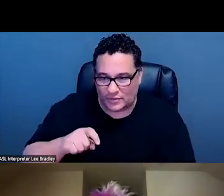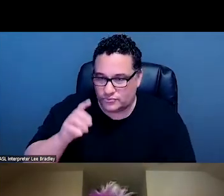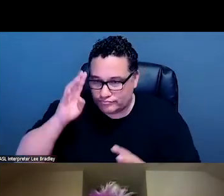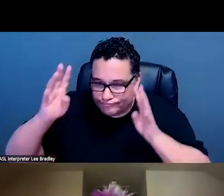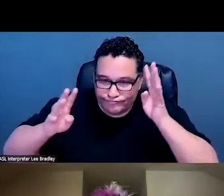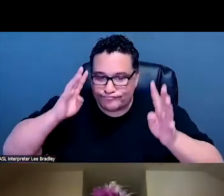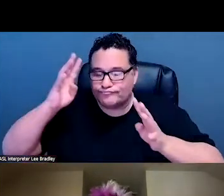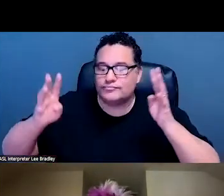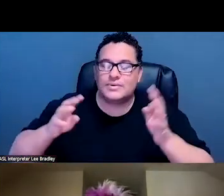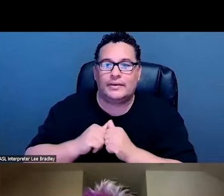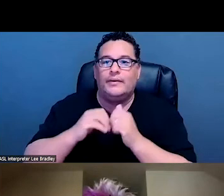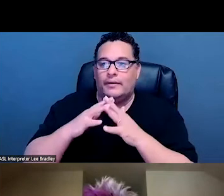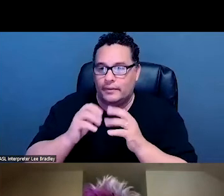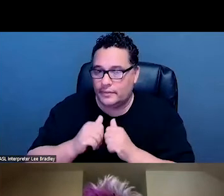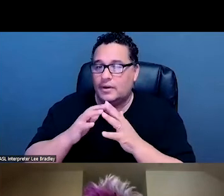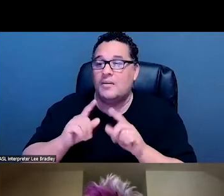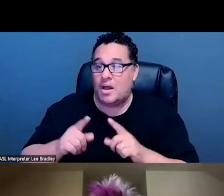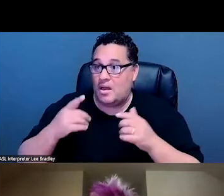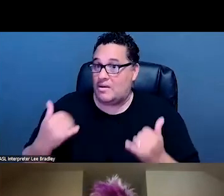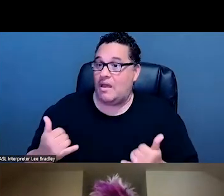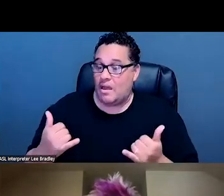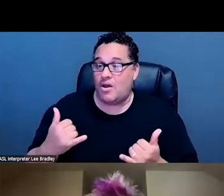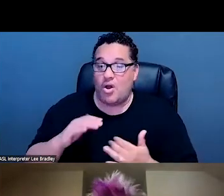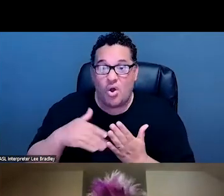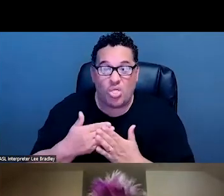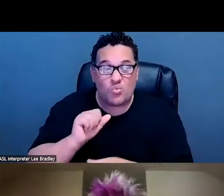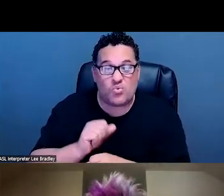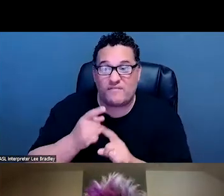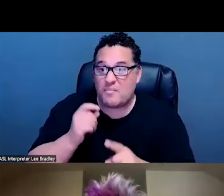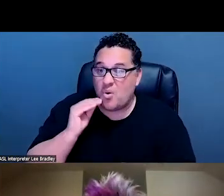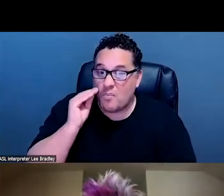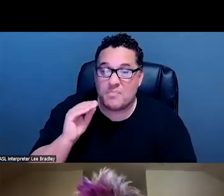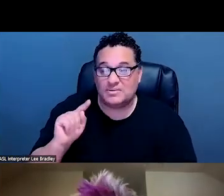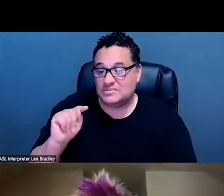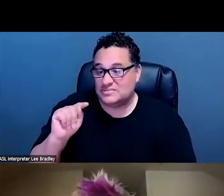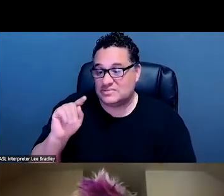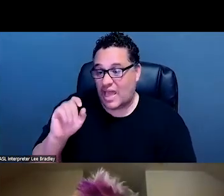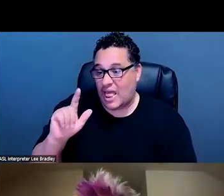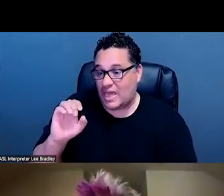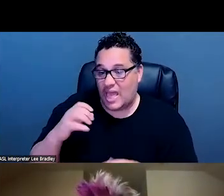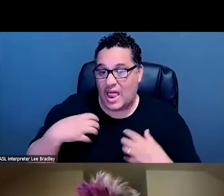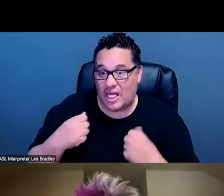WITH ALL OF THE WORK FROM HOME, AND, TELEHEALTH, IT'S MUCH EASIER. I THINK IT IS A GREAT WAY TO